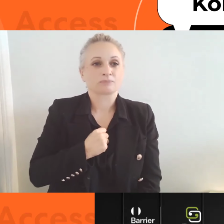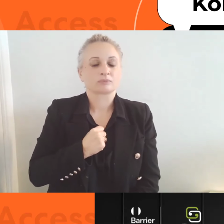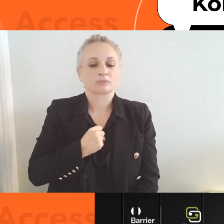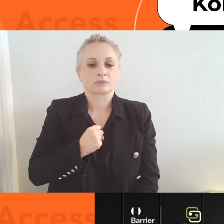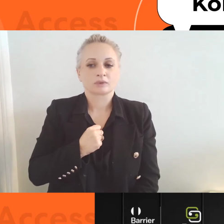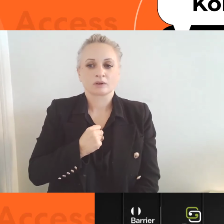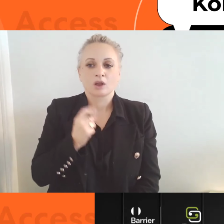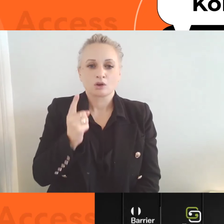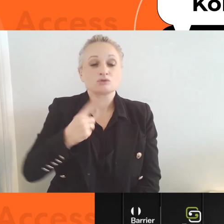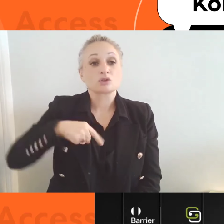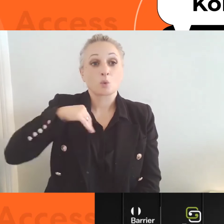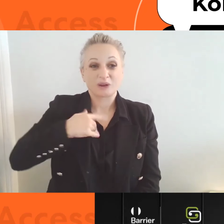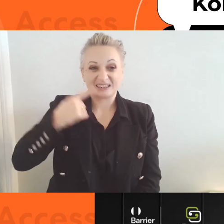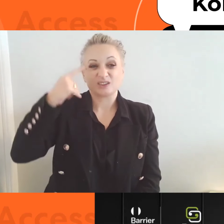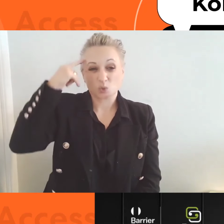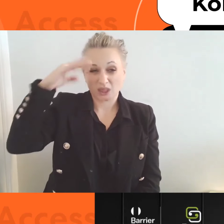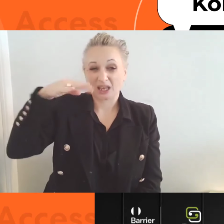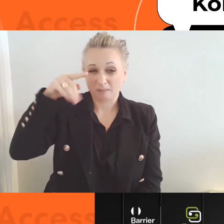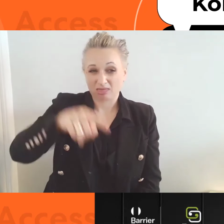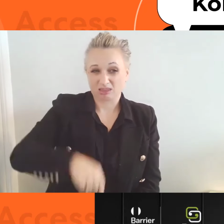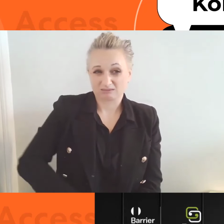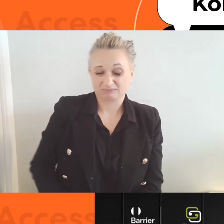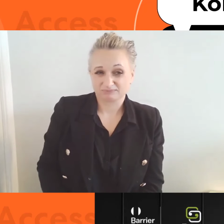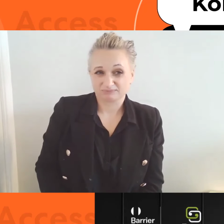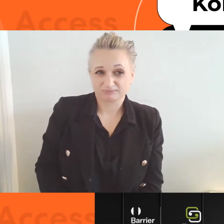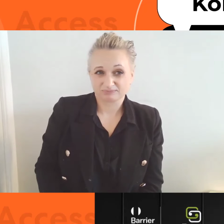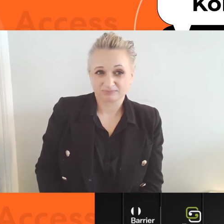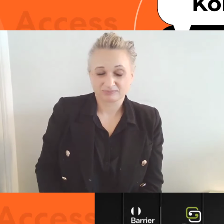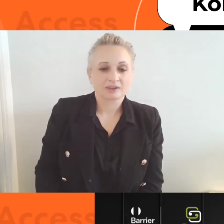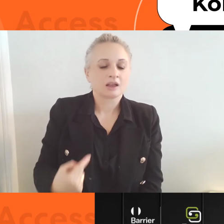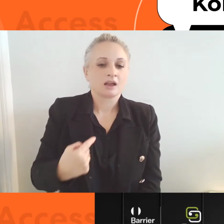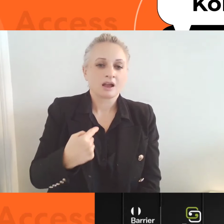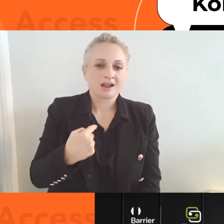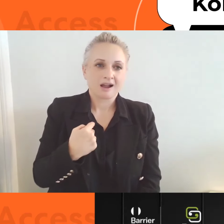to think about that. But I am in a wonderful position in the work